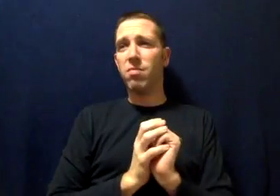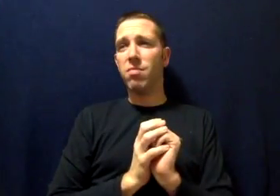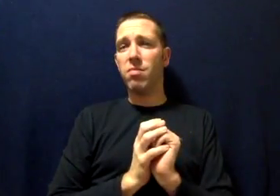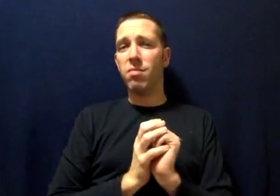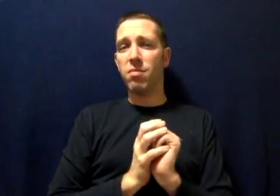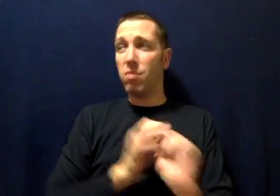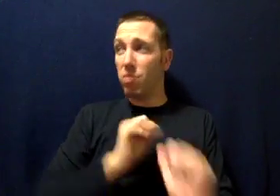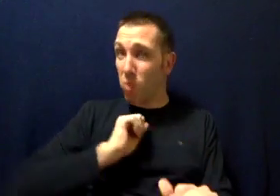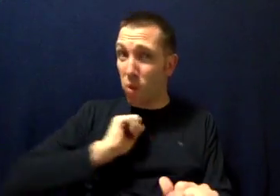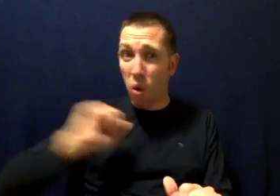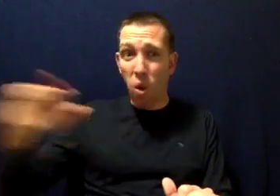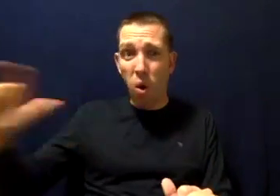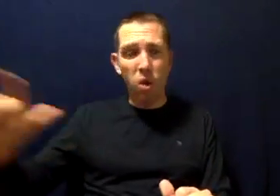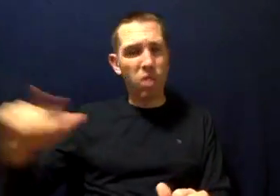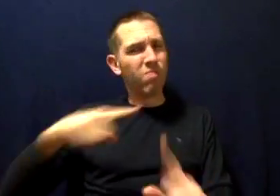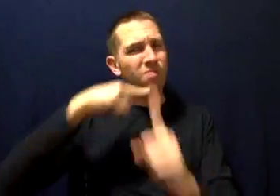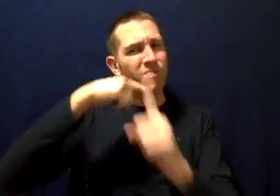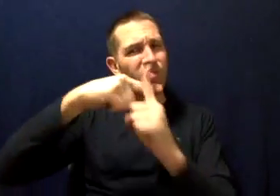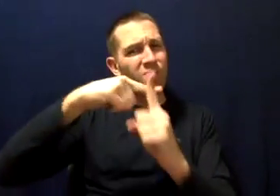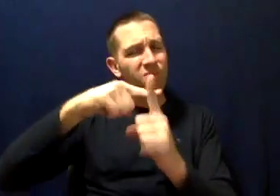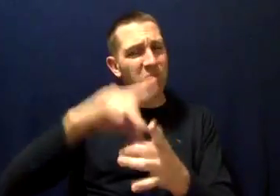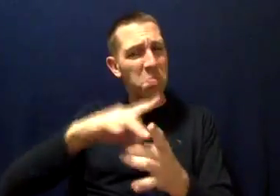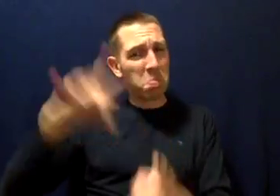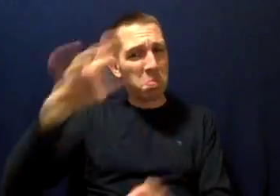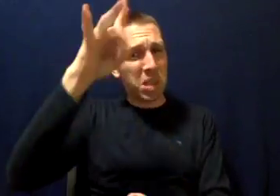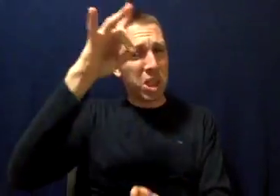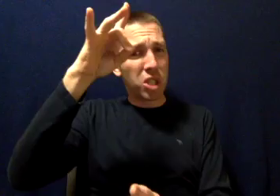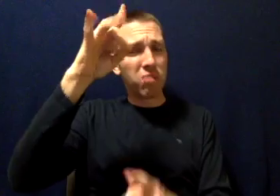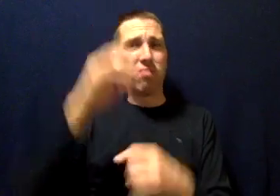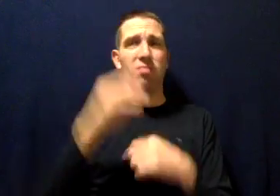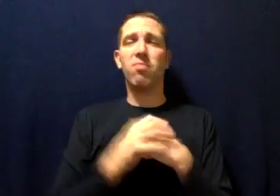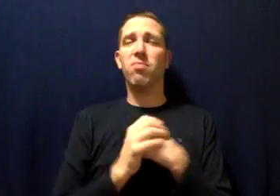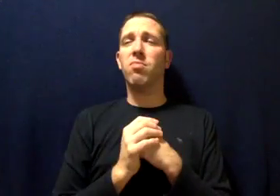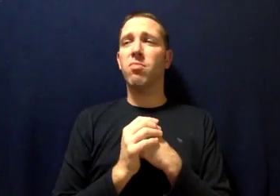And we all shared the same positive spirit